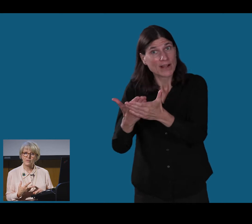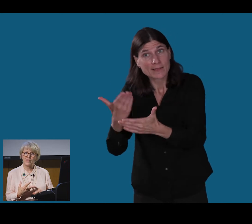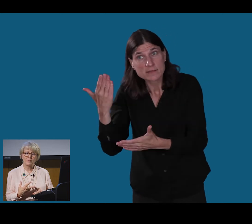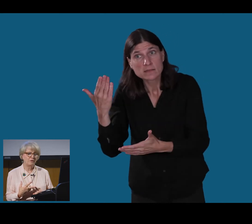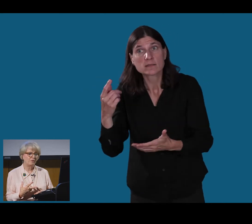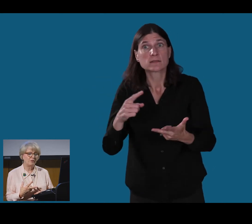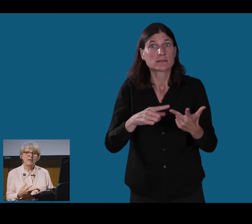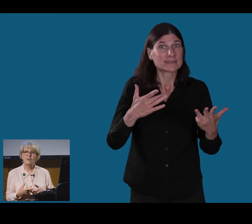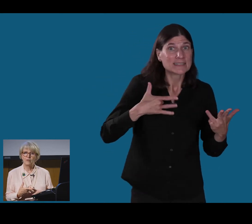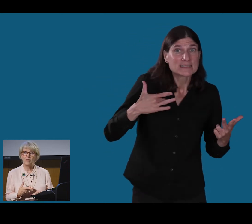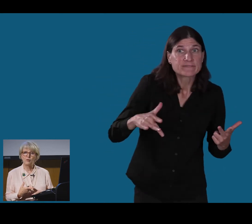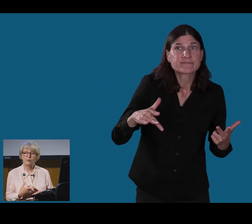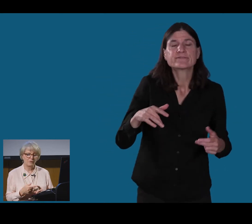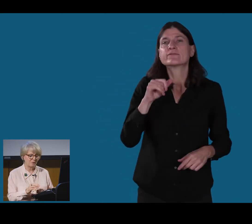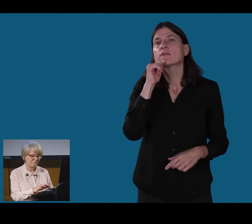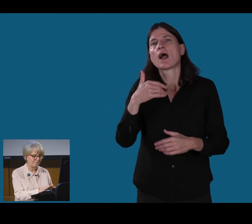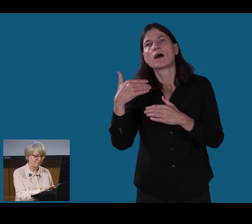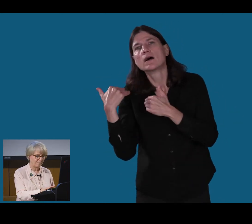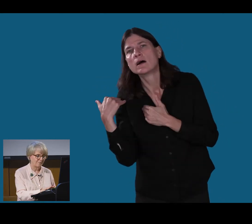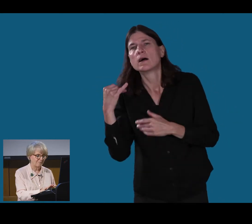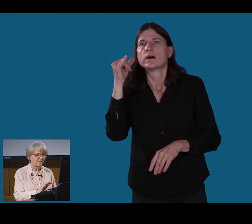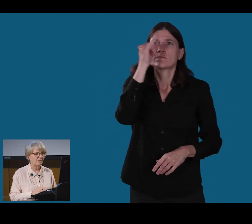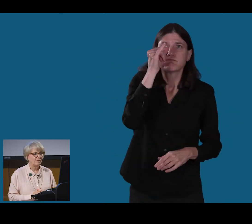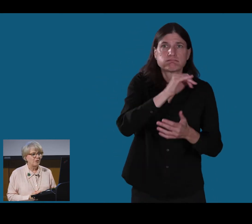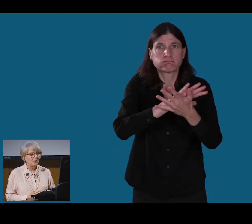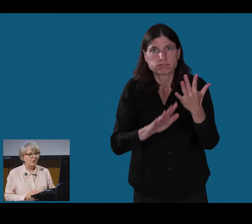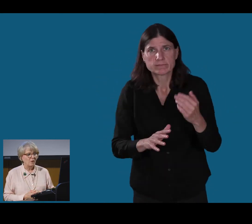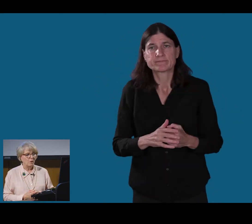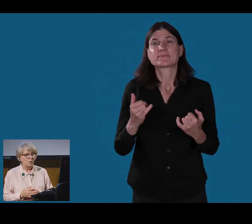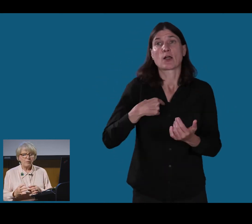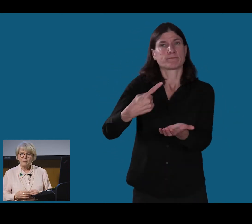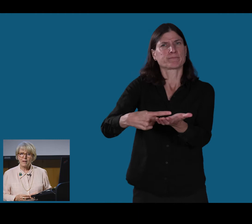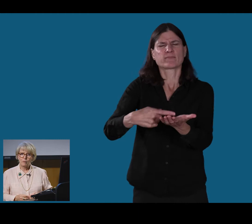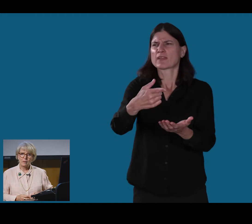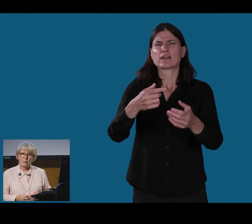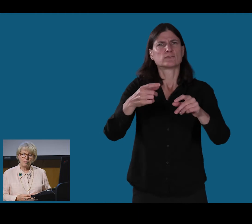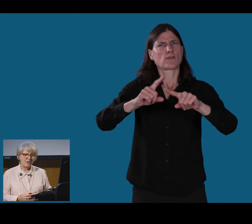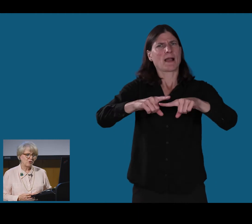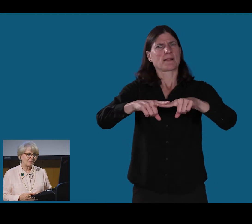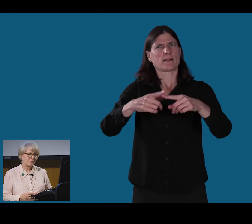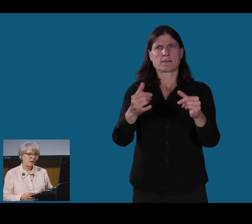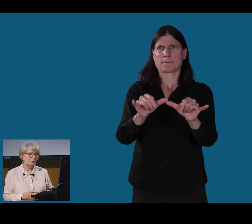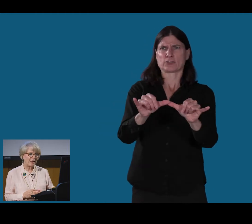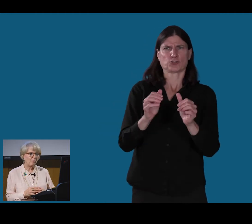Is it sensitive and is it not too burdensome? What do we mean by a reliable measure?